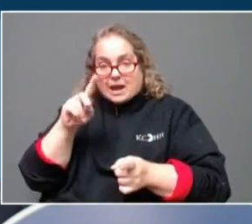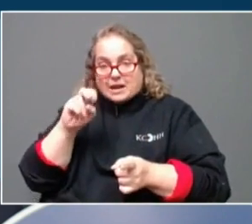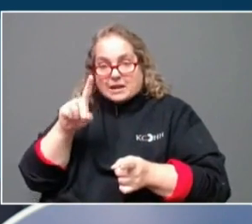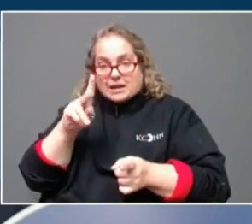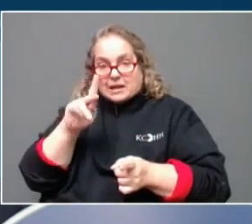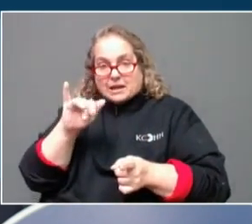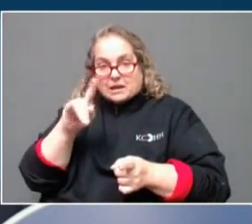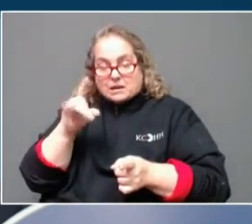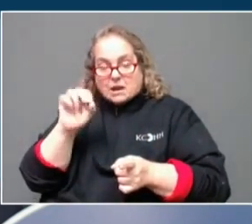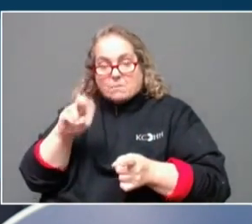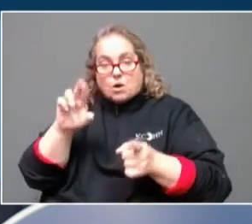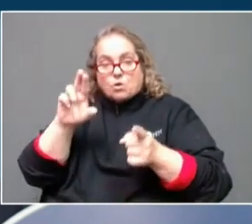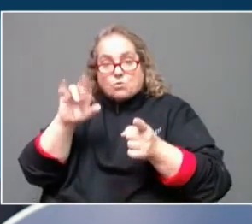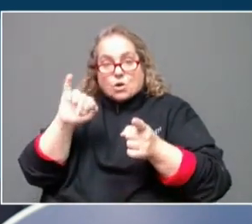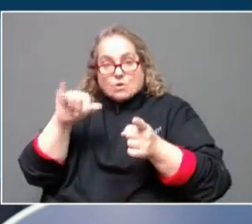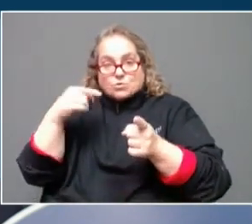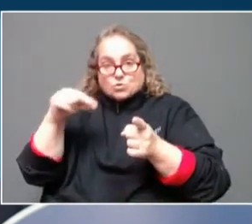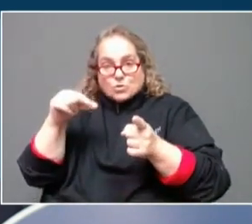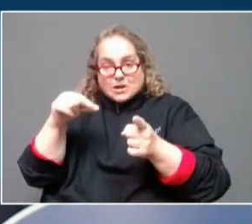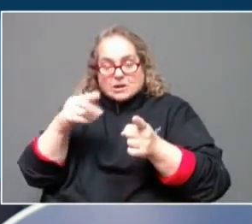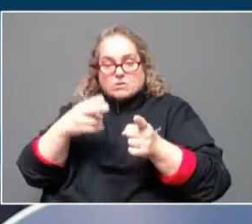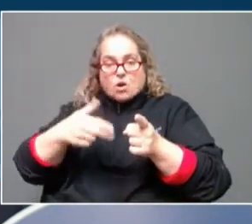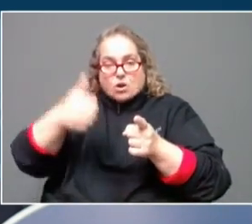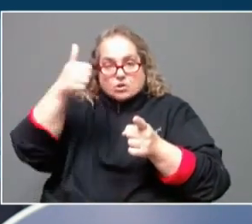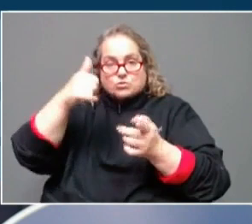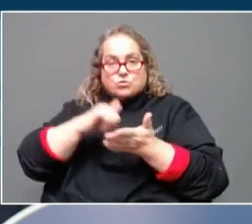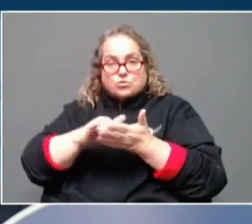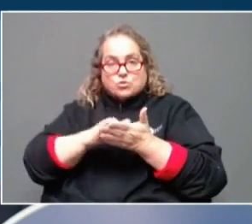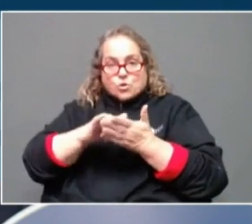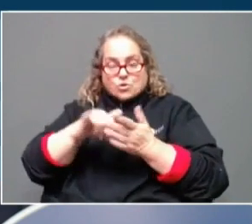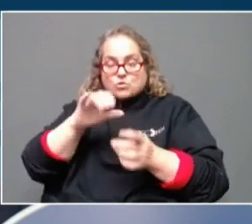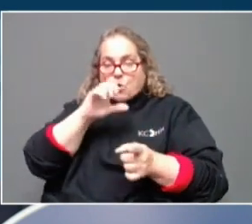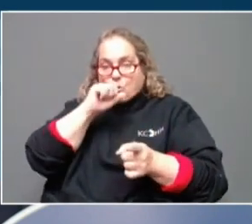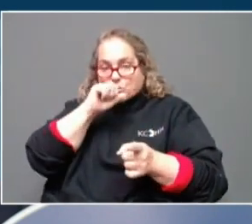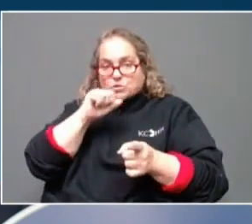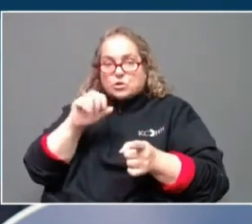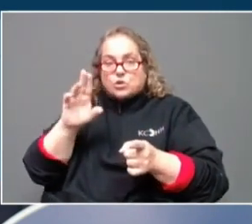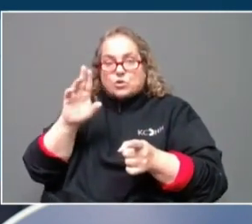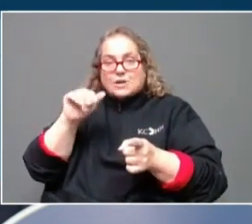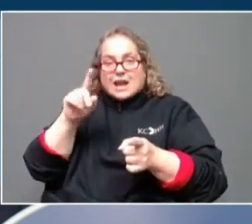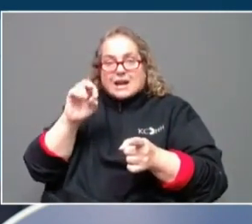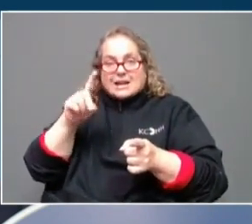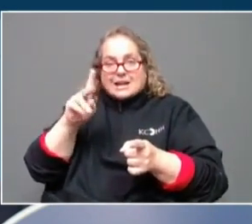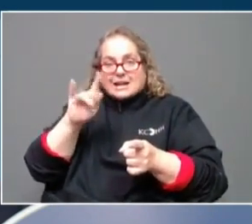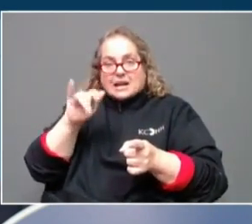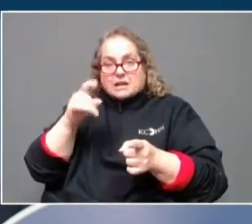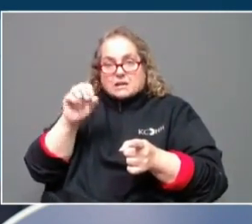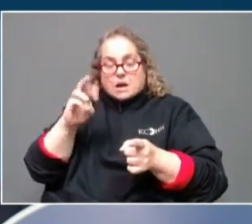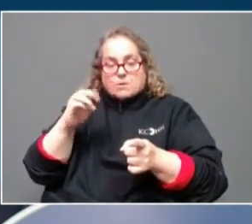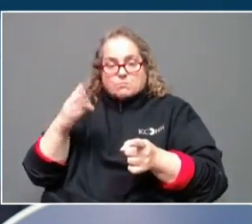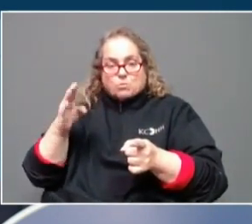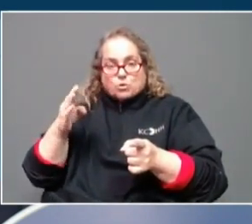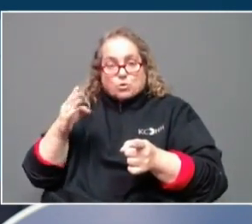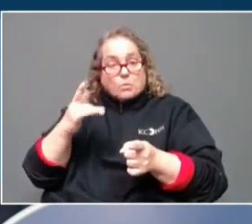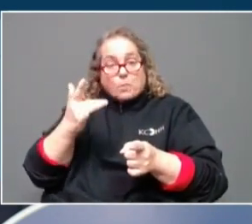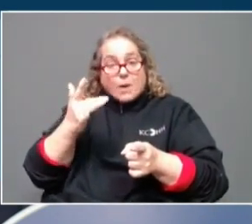spike. New york is orange in the United Kingdom is blue. And the reason I showed this, you'll notice pretty obviously all of these have this steep